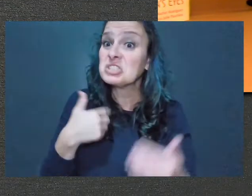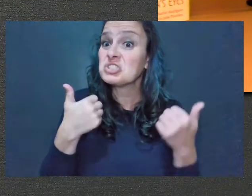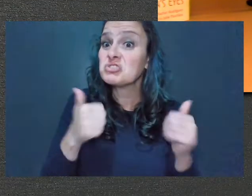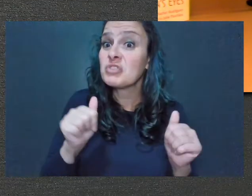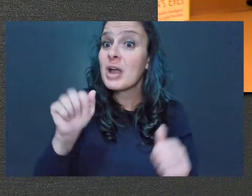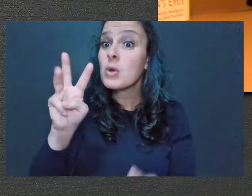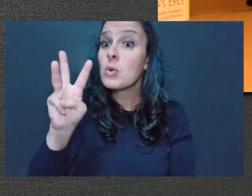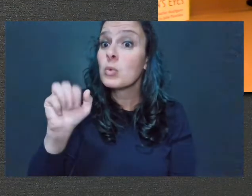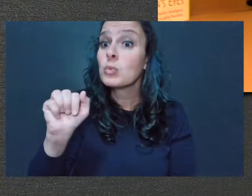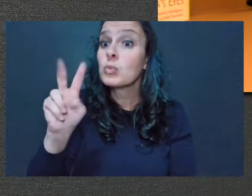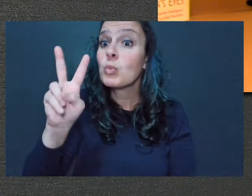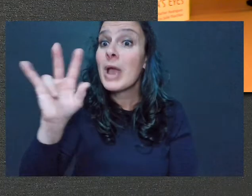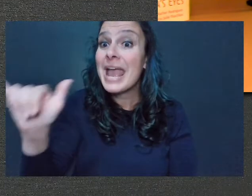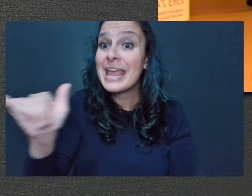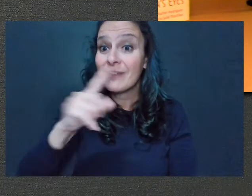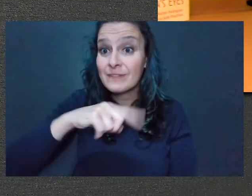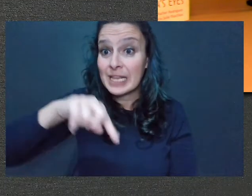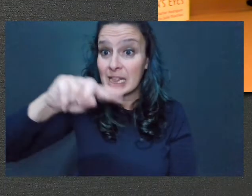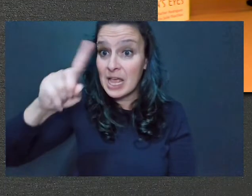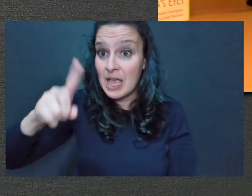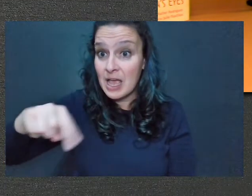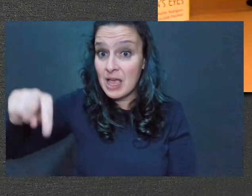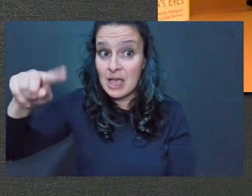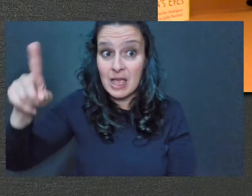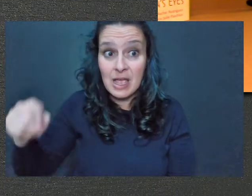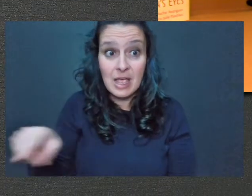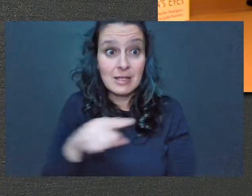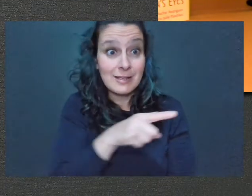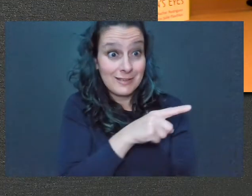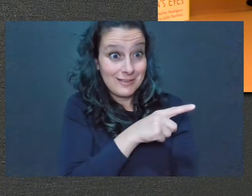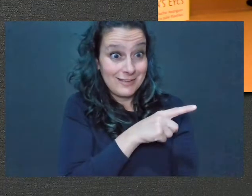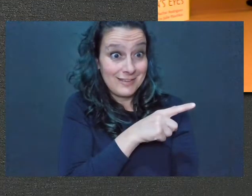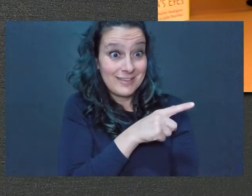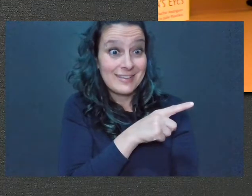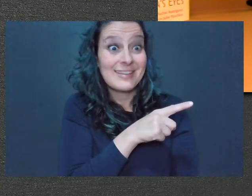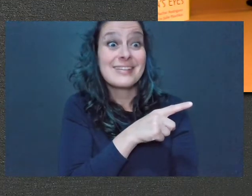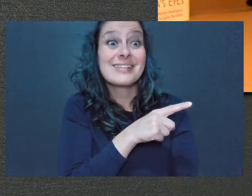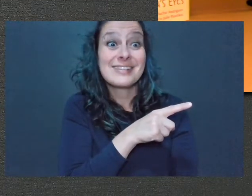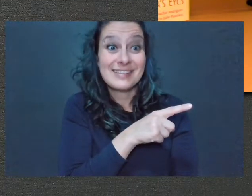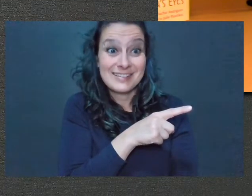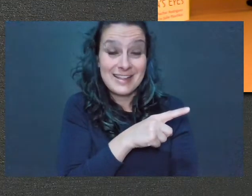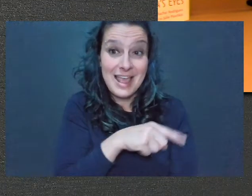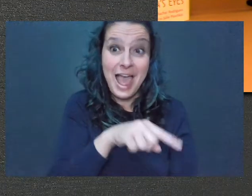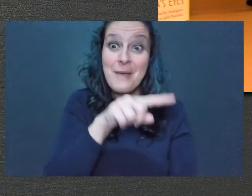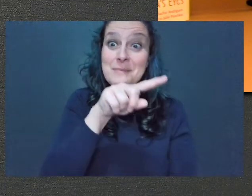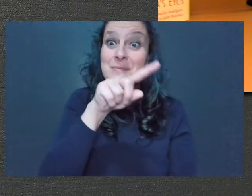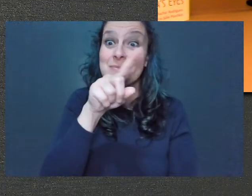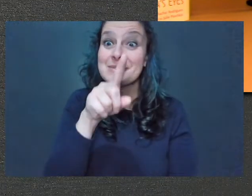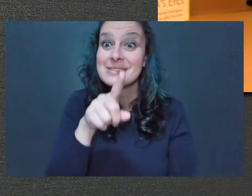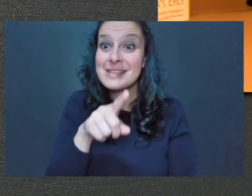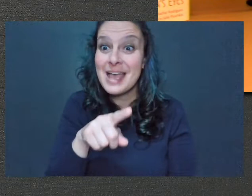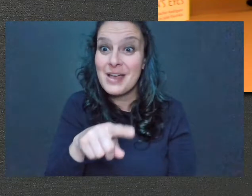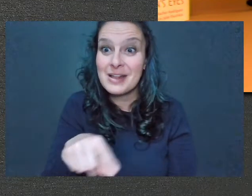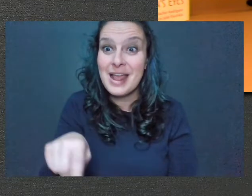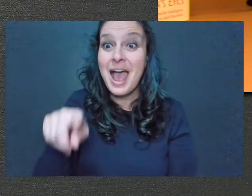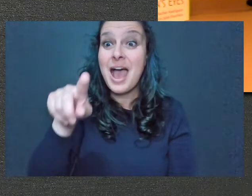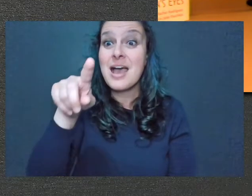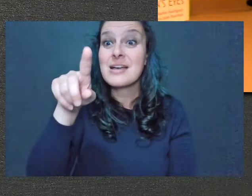Let's go up, down, up, down. I'm going quite slow on that.